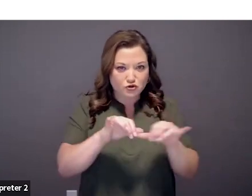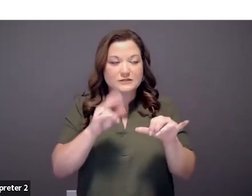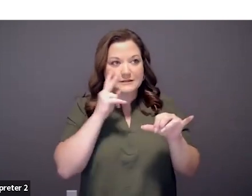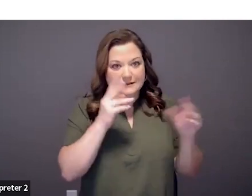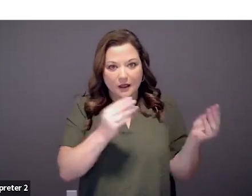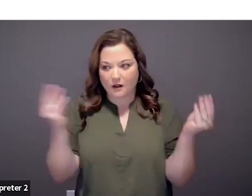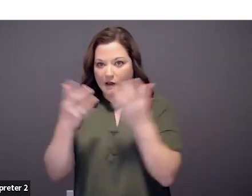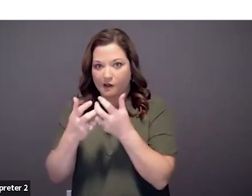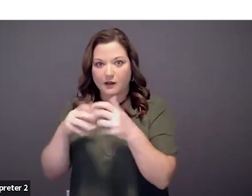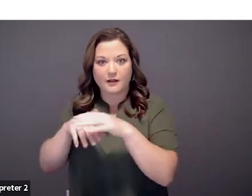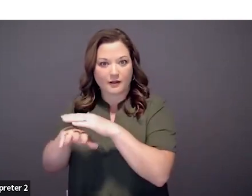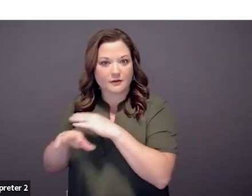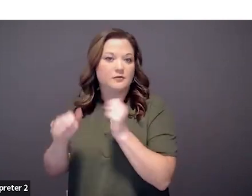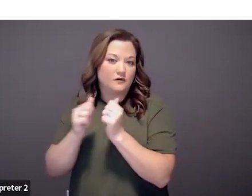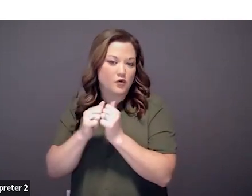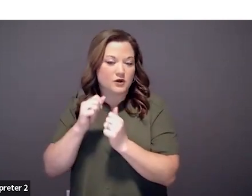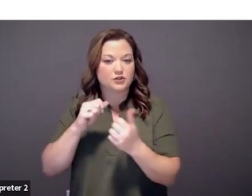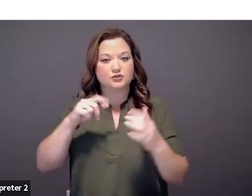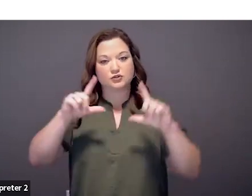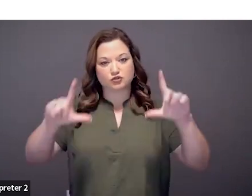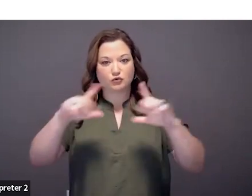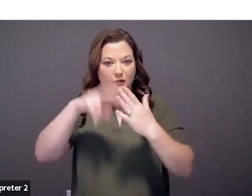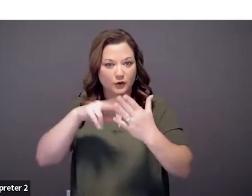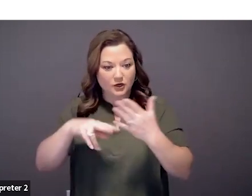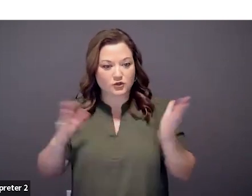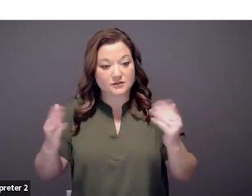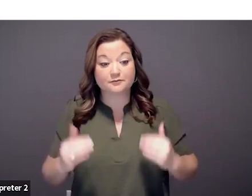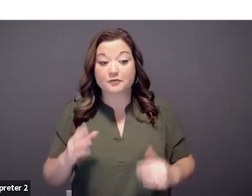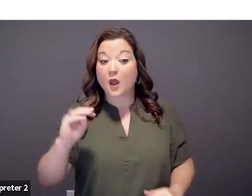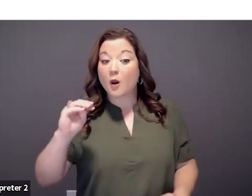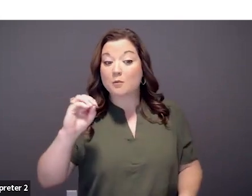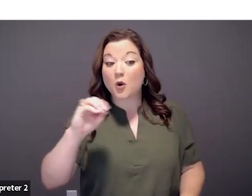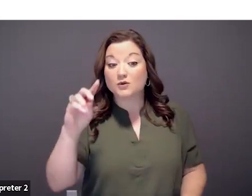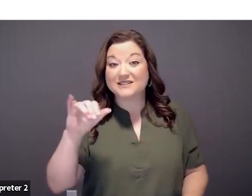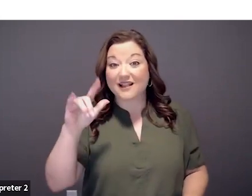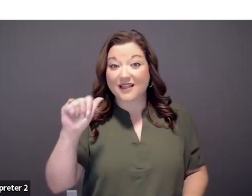Mozilla has some really great reference documentation for coding examples